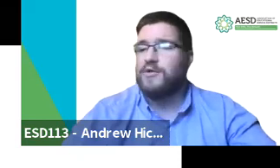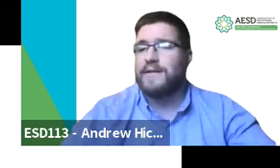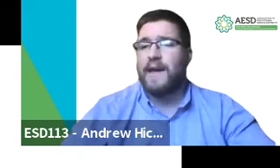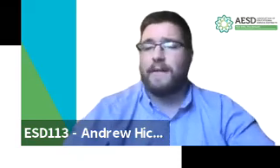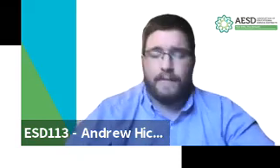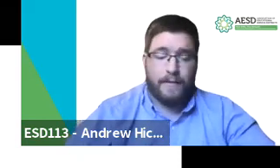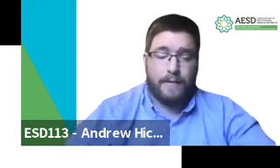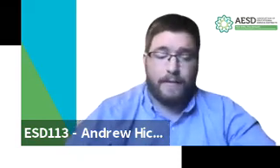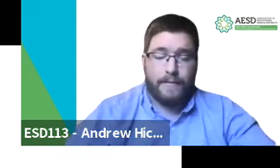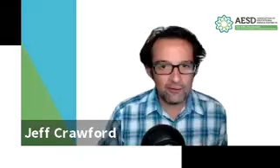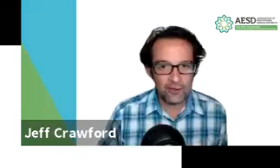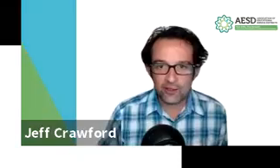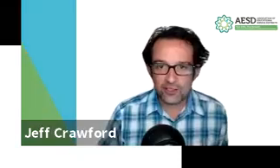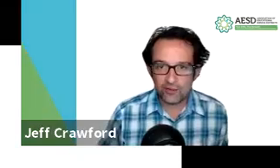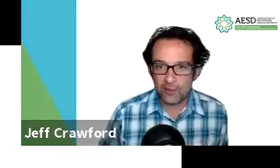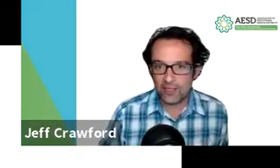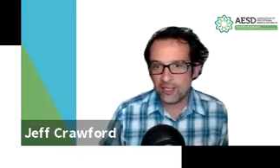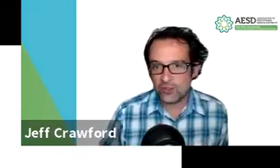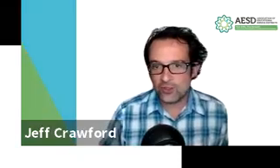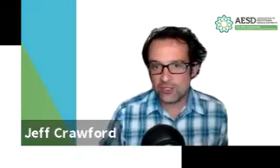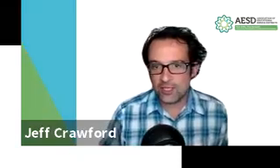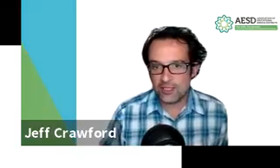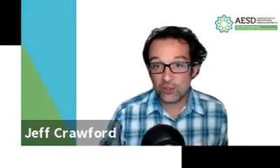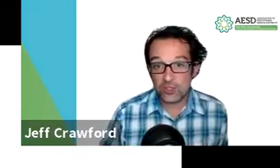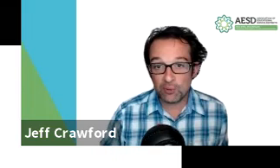can sometimes be the best for you. Jeff do we have anything to add or any questions we need to address?